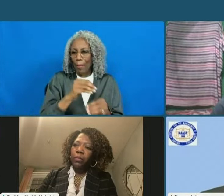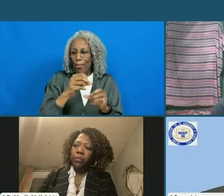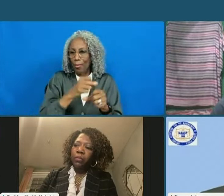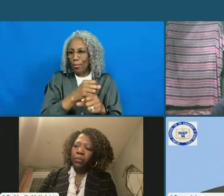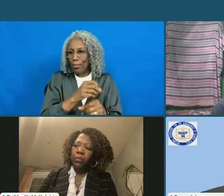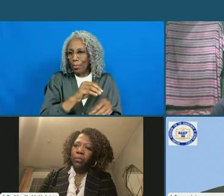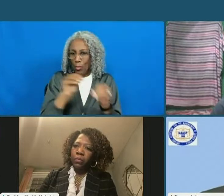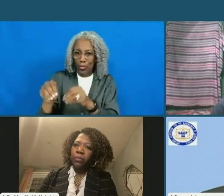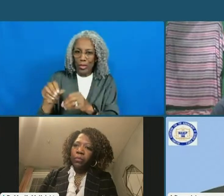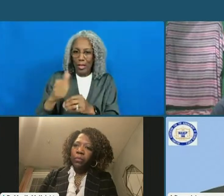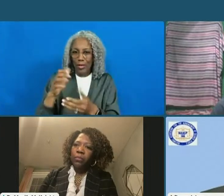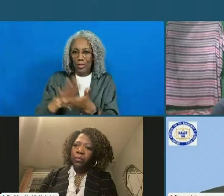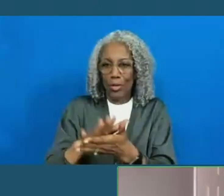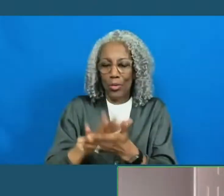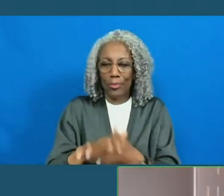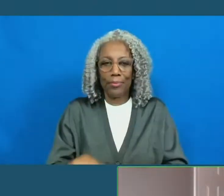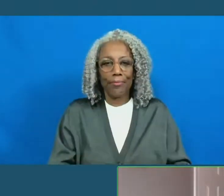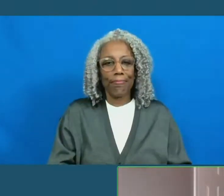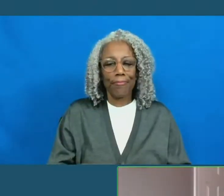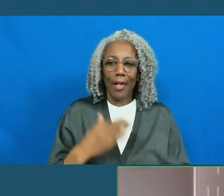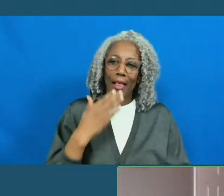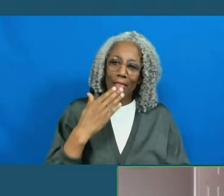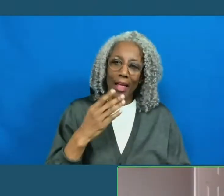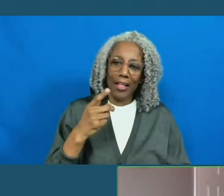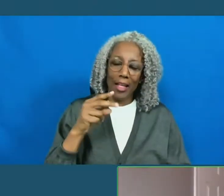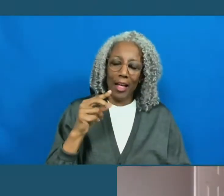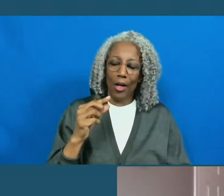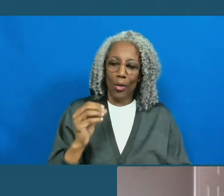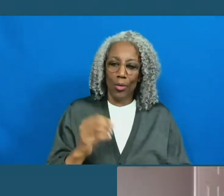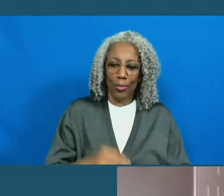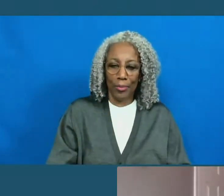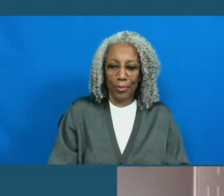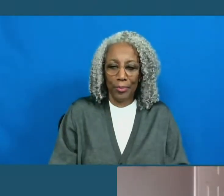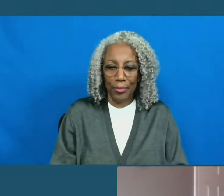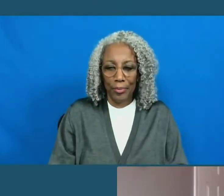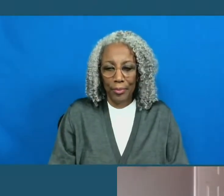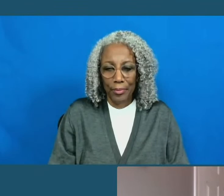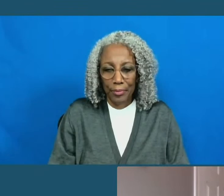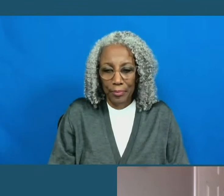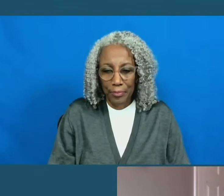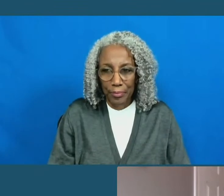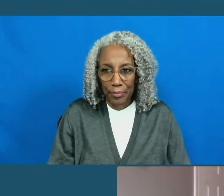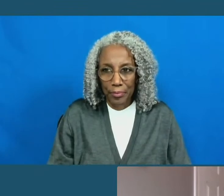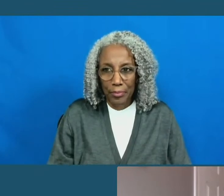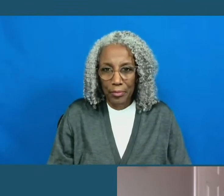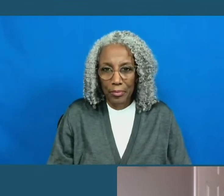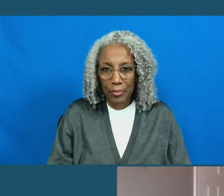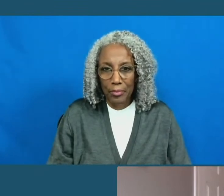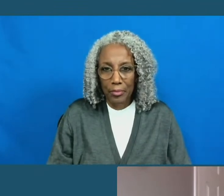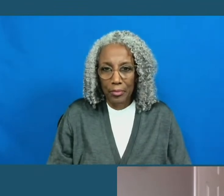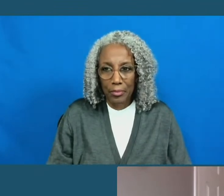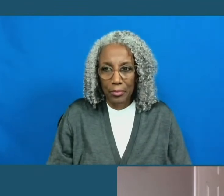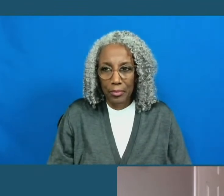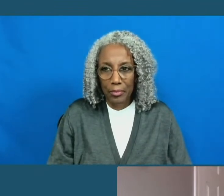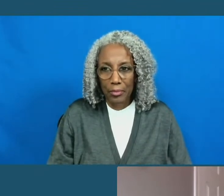being required to move school?